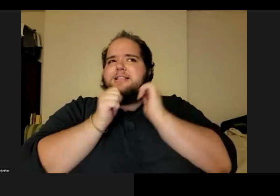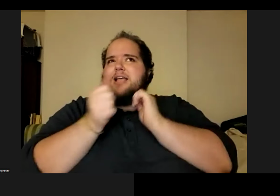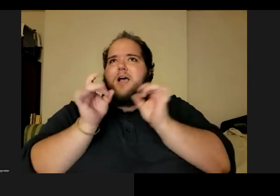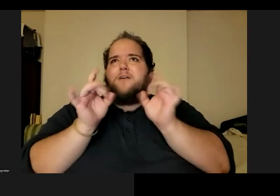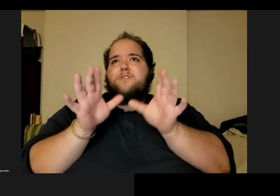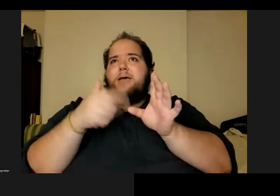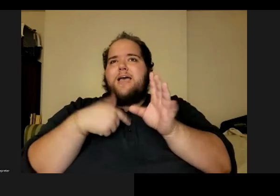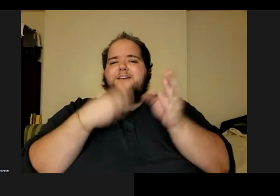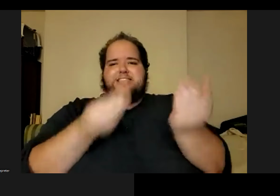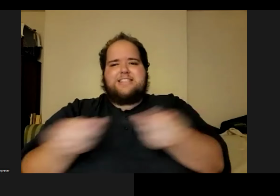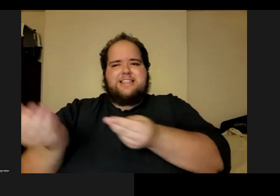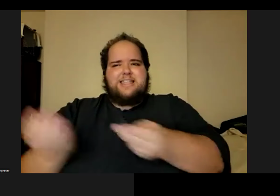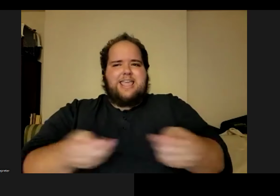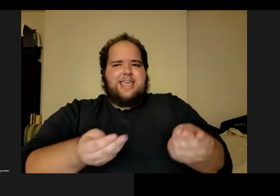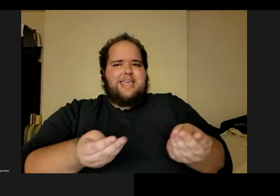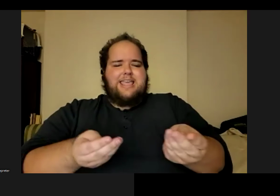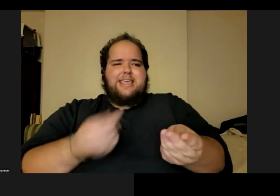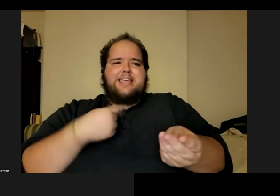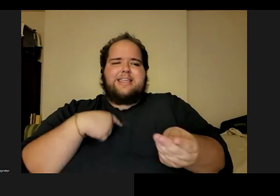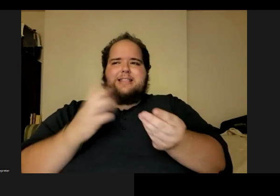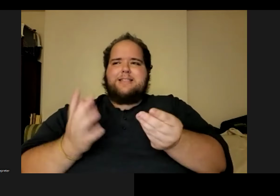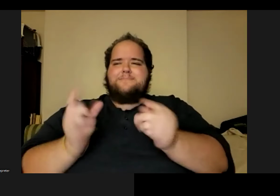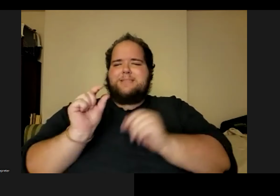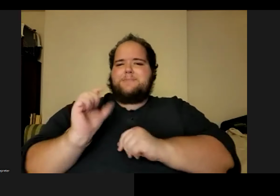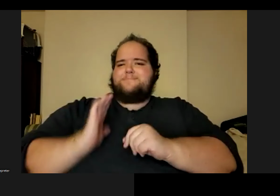I'd like to simplify it. Just so that sometimes